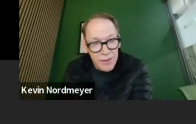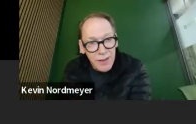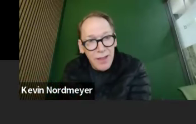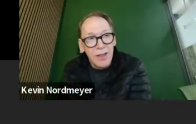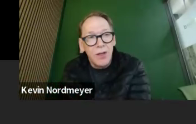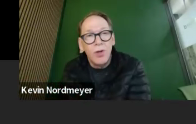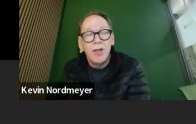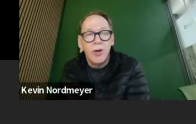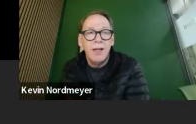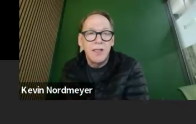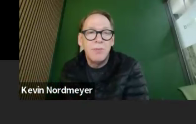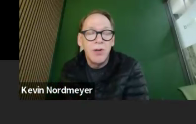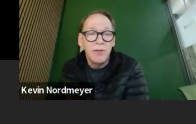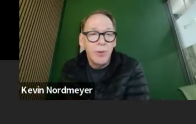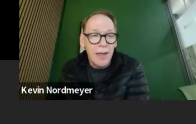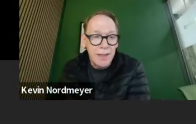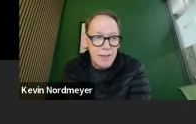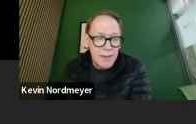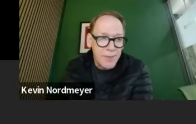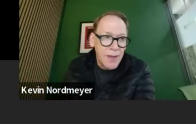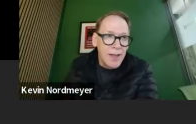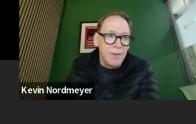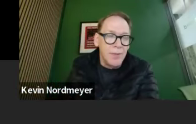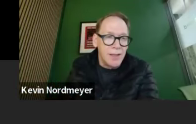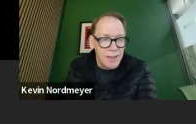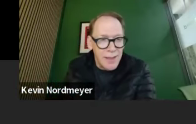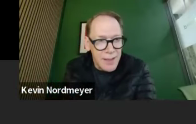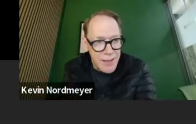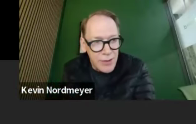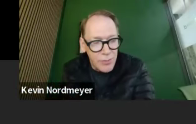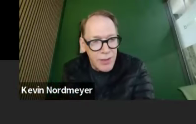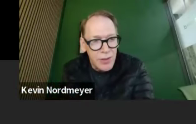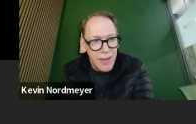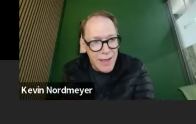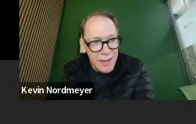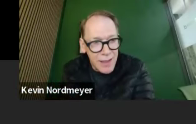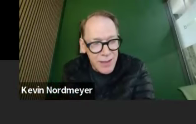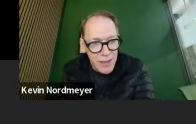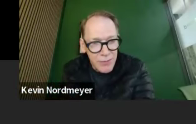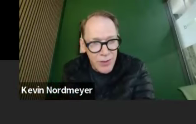is really creating a spirit of place because again, as Daniel mentioned, the ADA exists